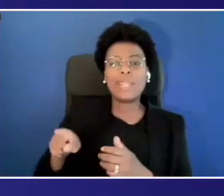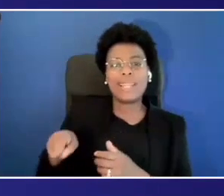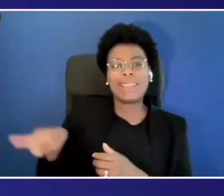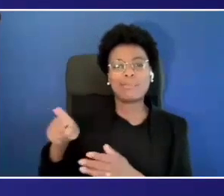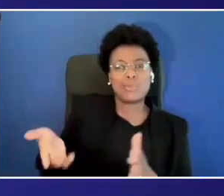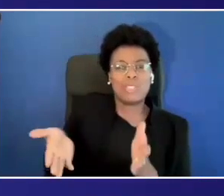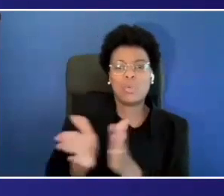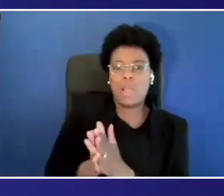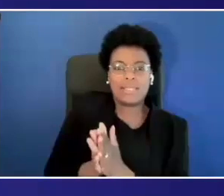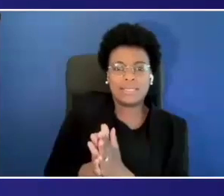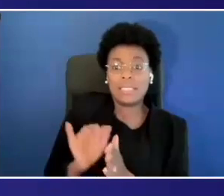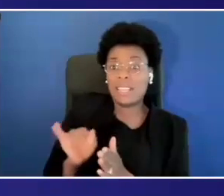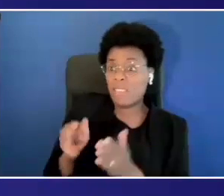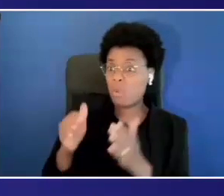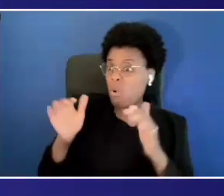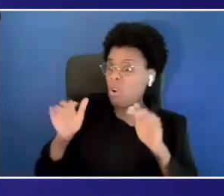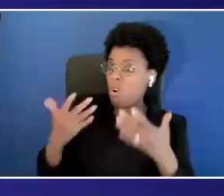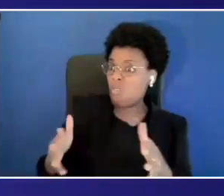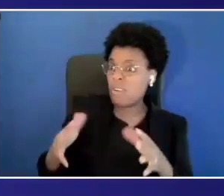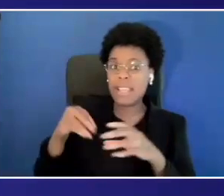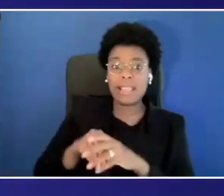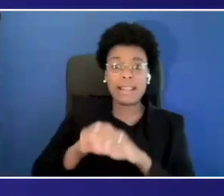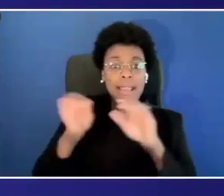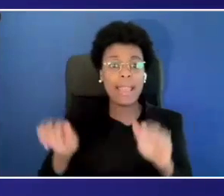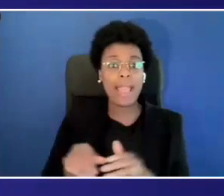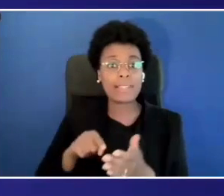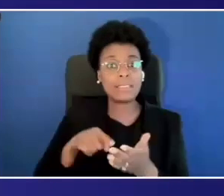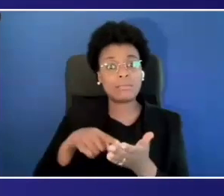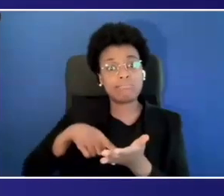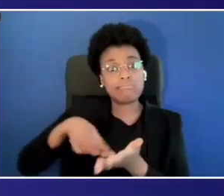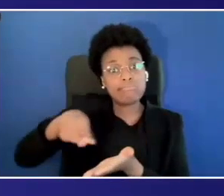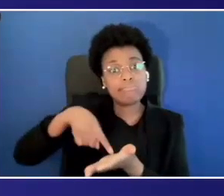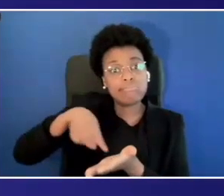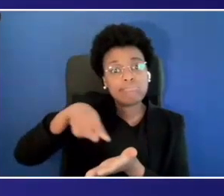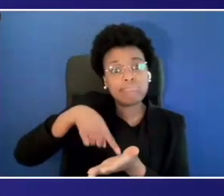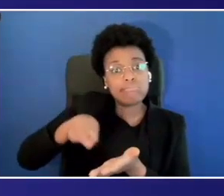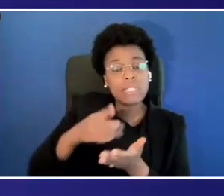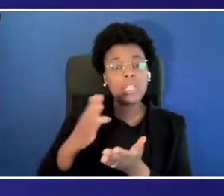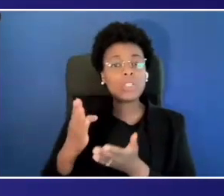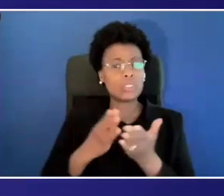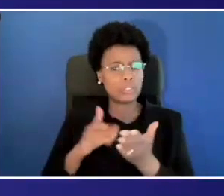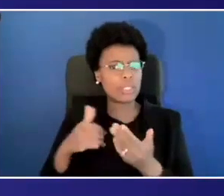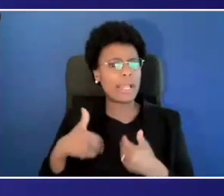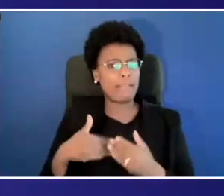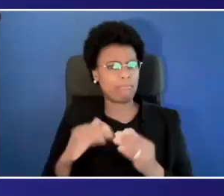The bar was already an active repayment and on an eligible plan. The services should have the data they need to quickly make such an offer.